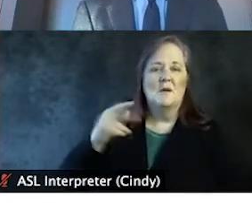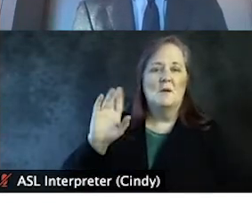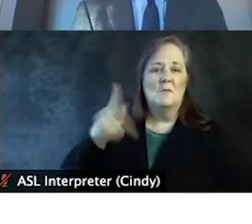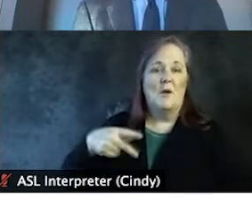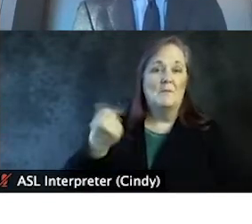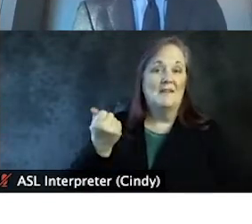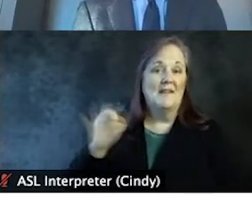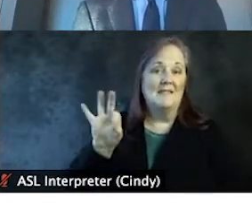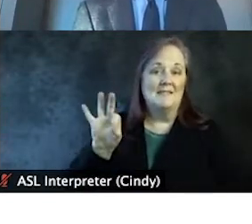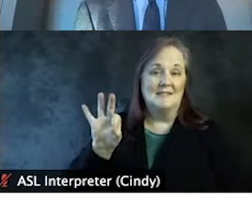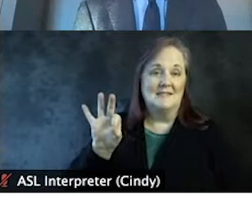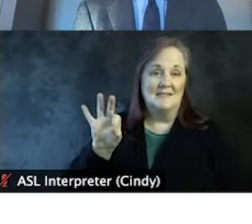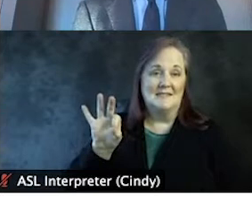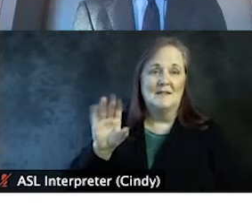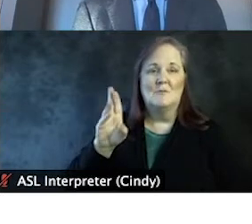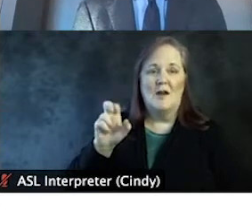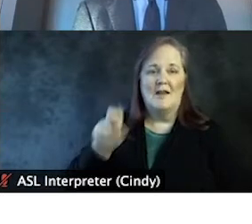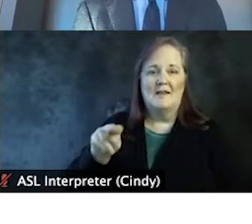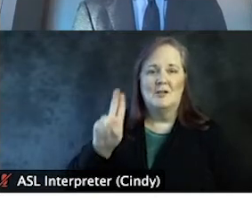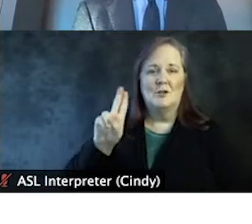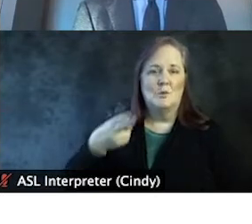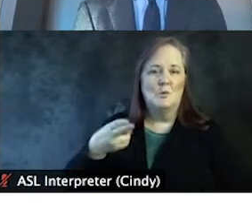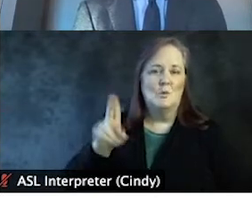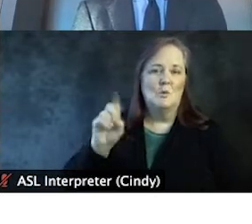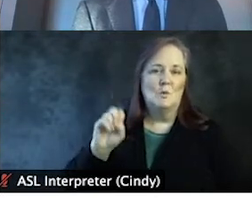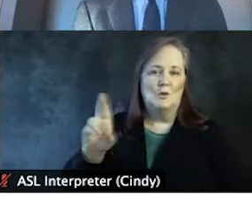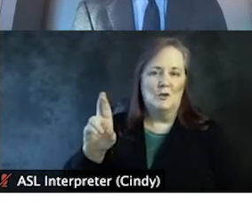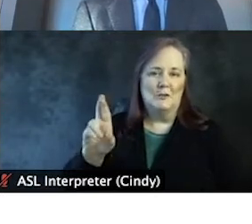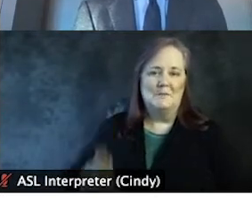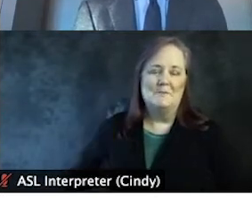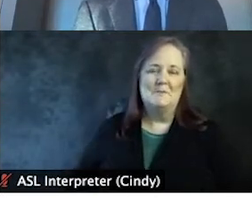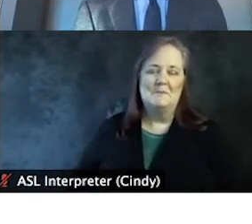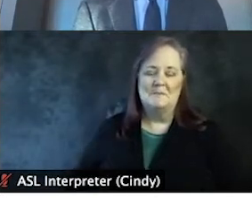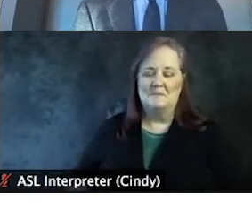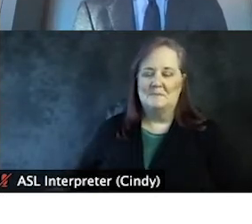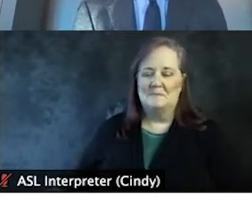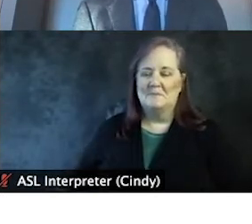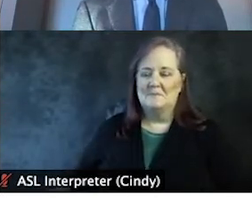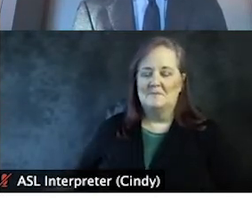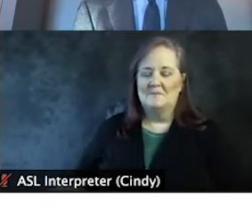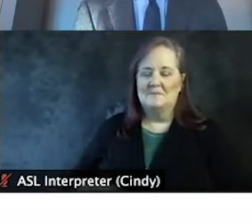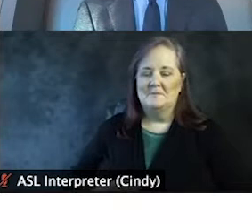or lesser value within the same county and keep their current property tax bill. Or they can also move to a limited number of other counties